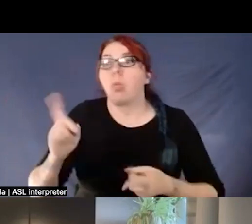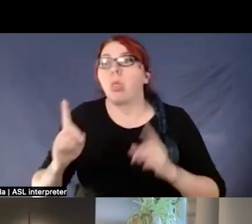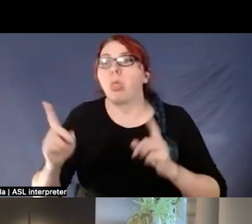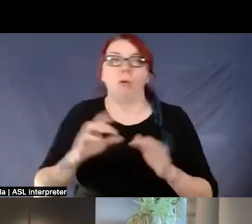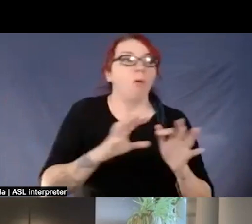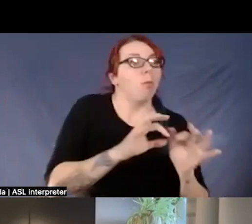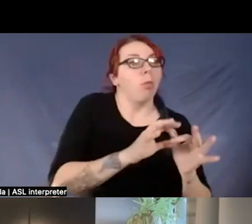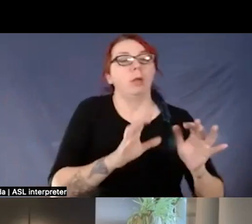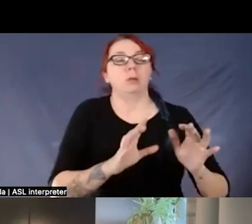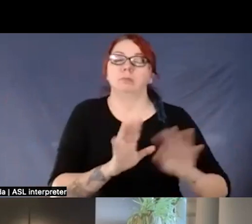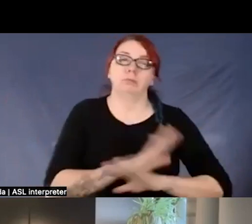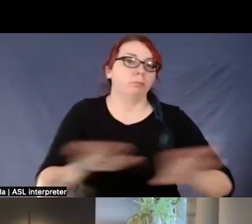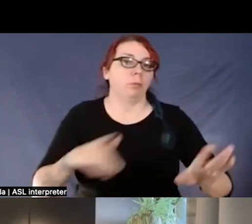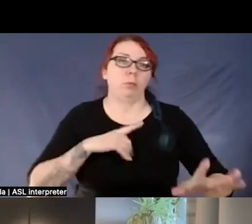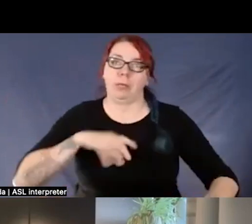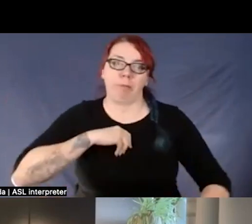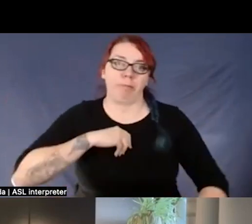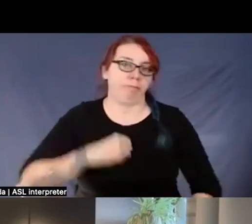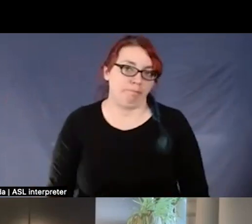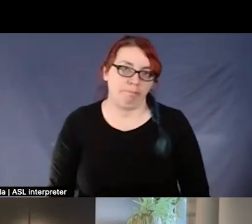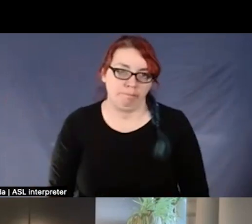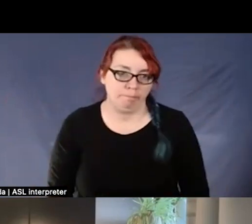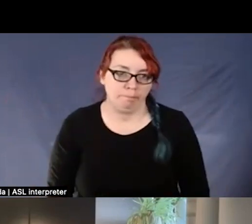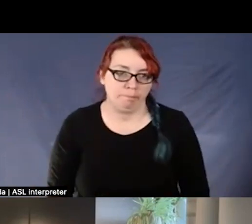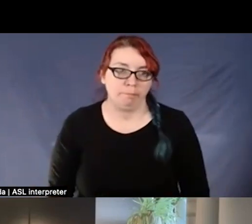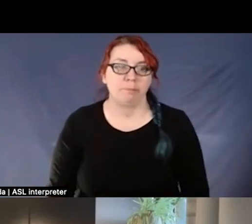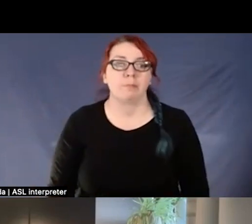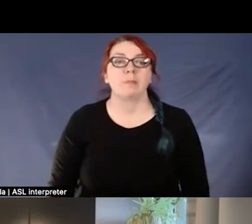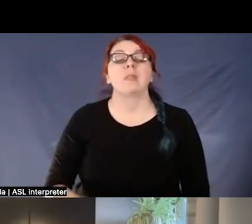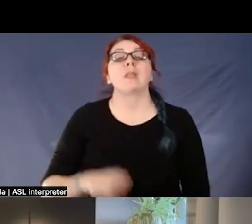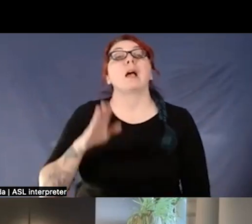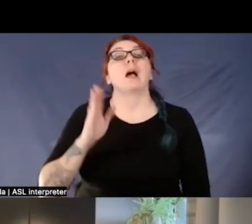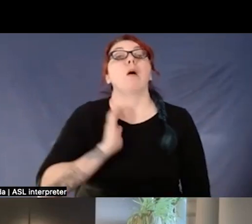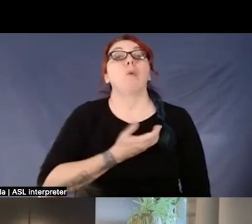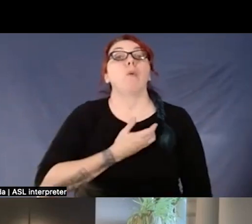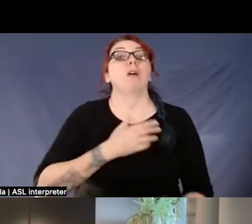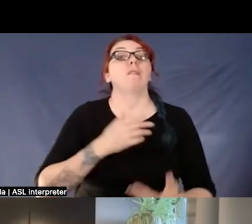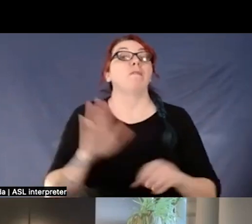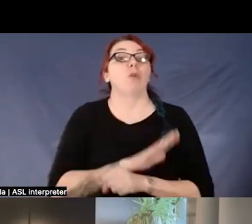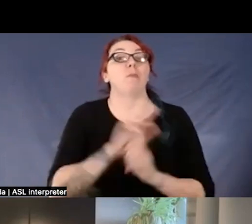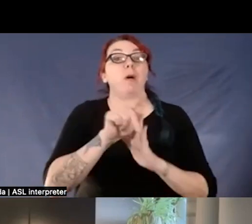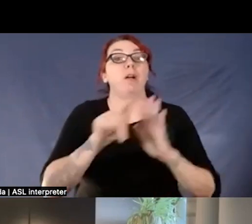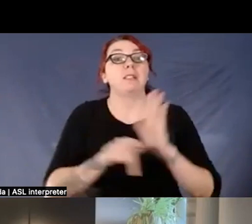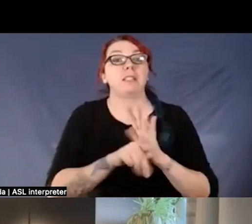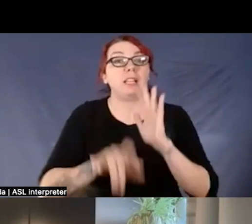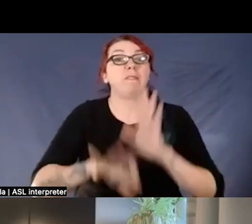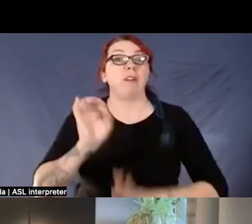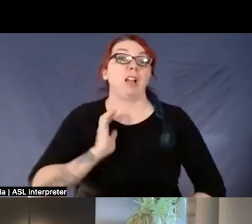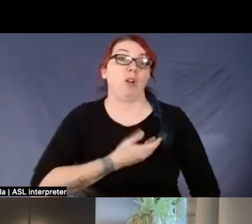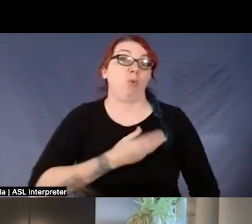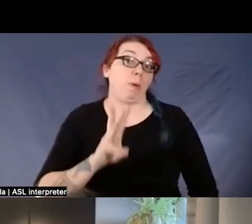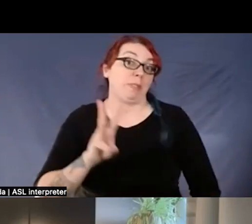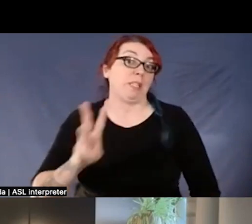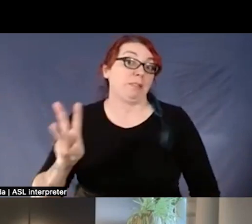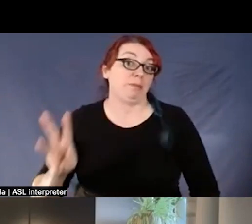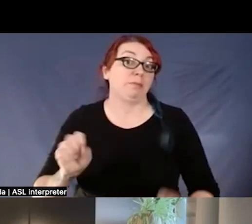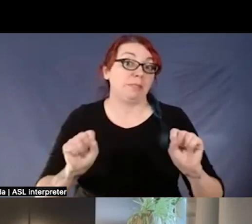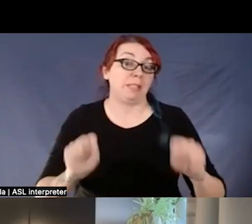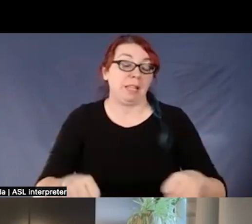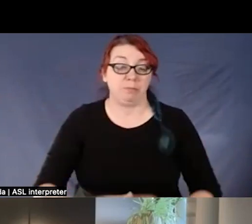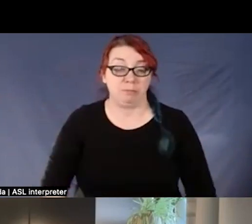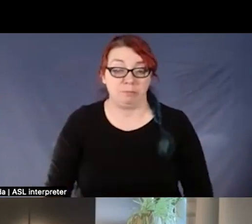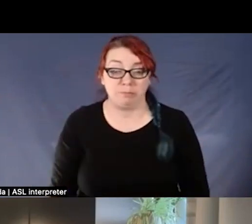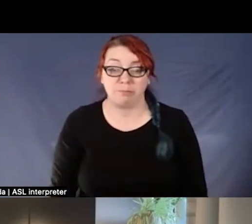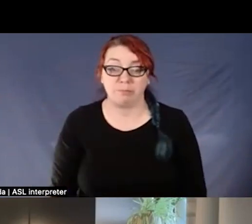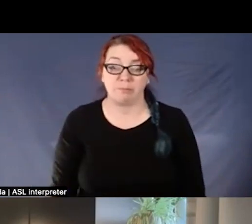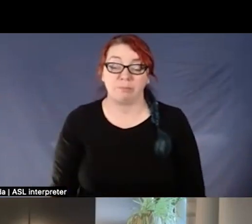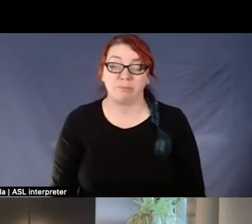Conduct at bnctechforum.ca/code-of-conduct. Now let me get started. I'm going to kick